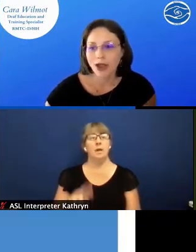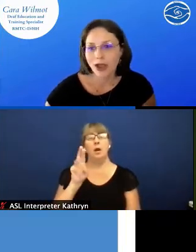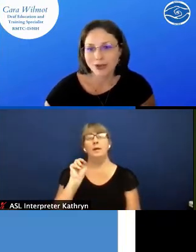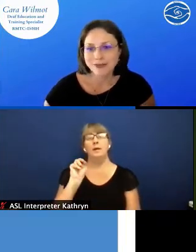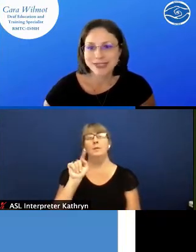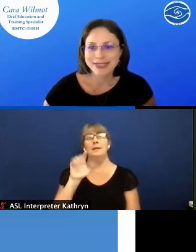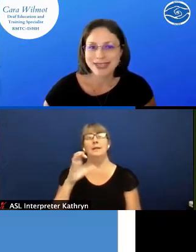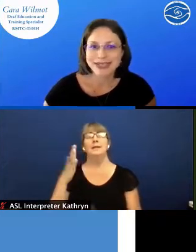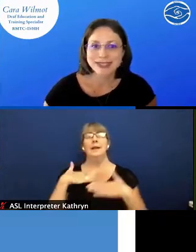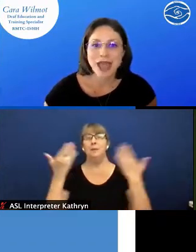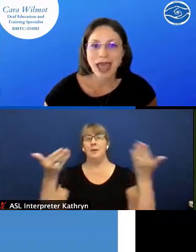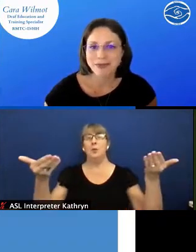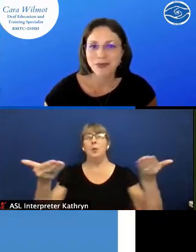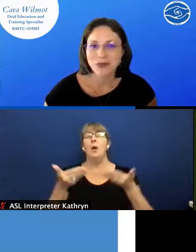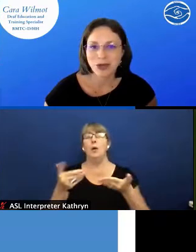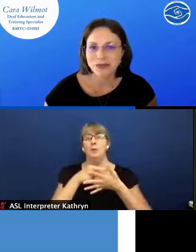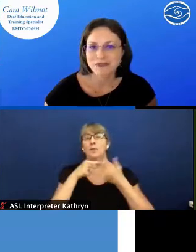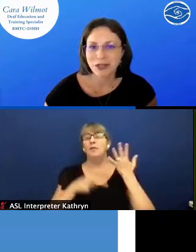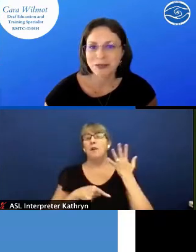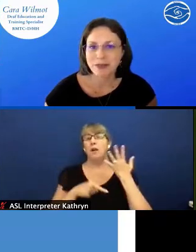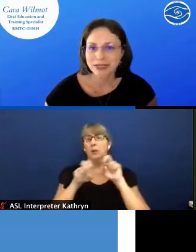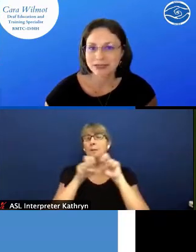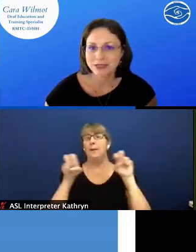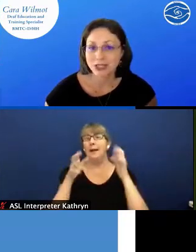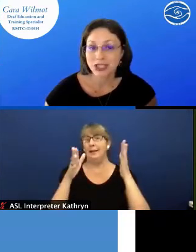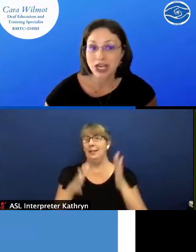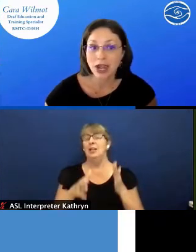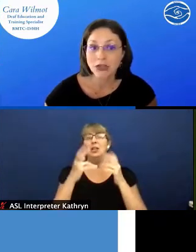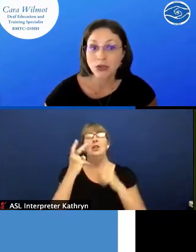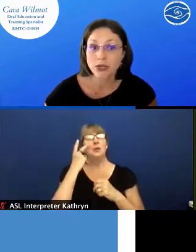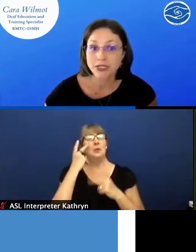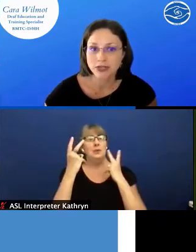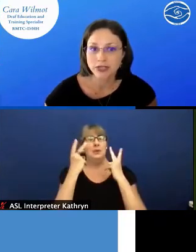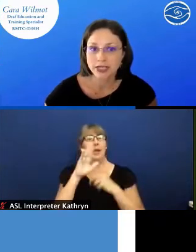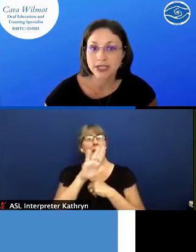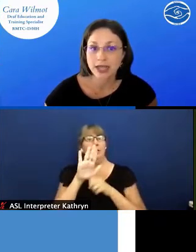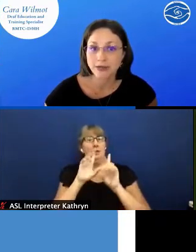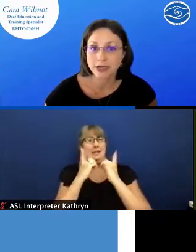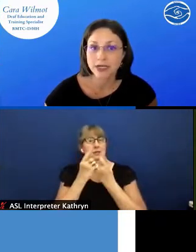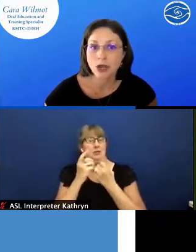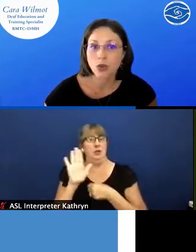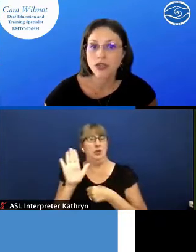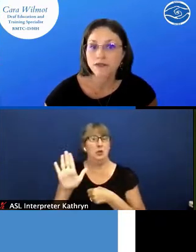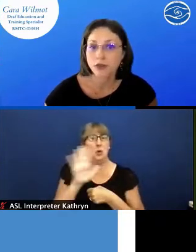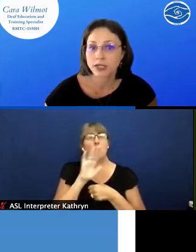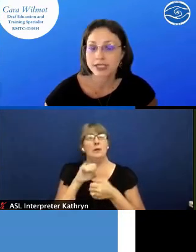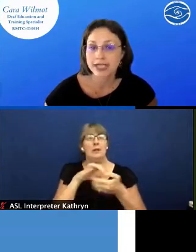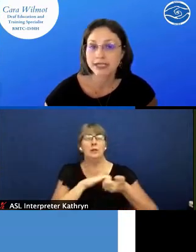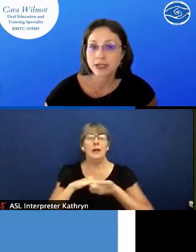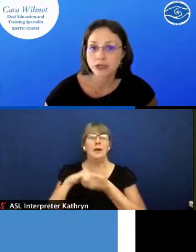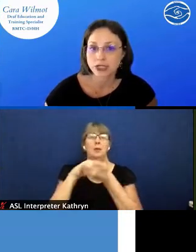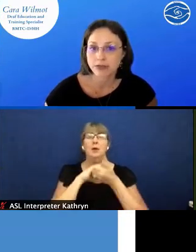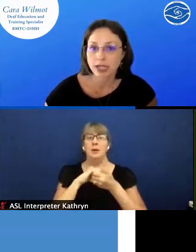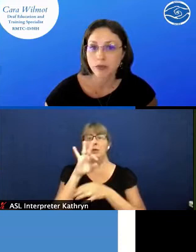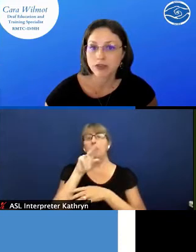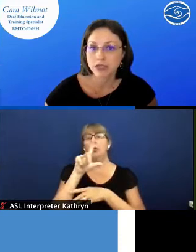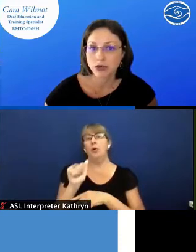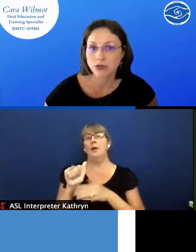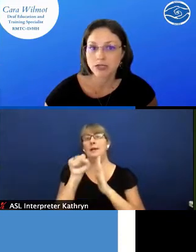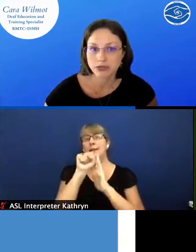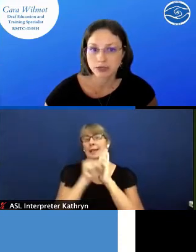RMTC-D/HH is happy to welcome the following panelists to share how your district can collaborate with Florida State Leadership and within your own district.